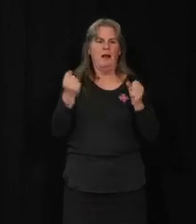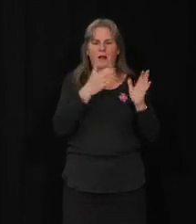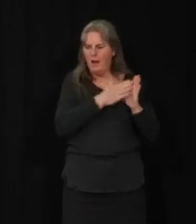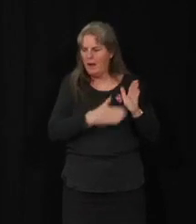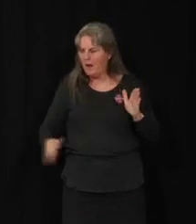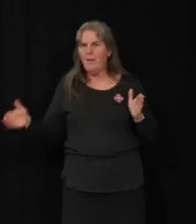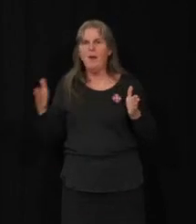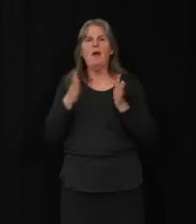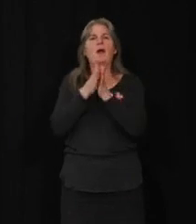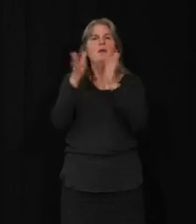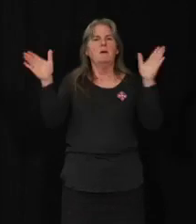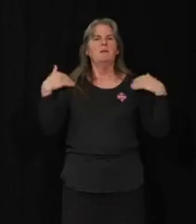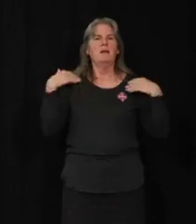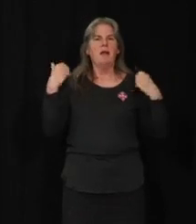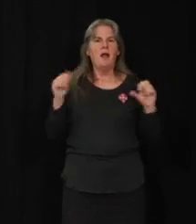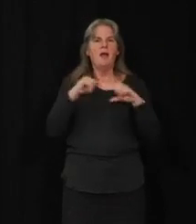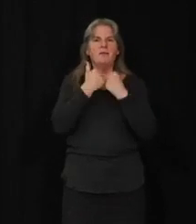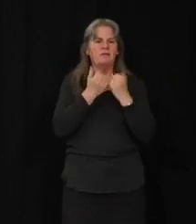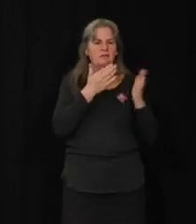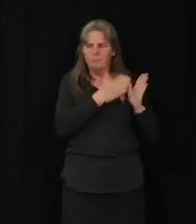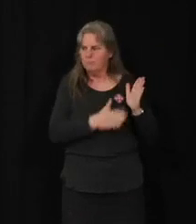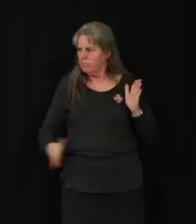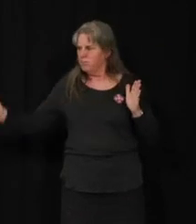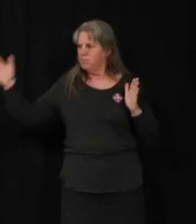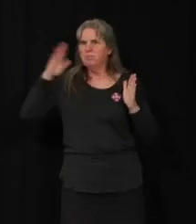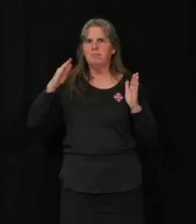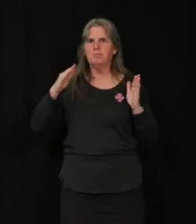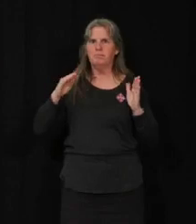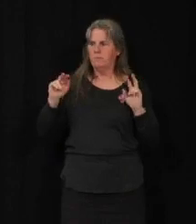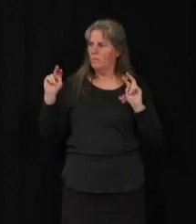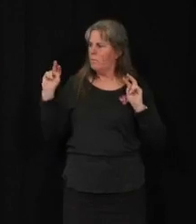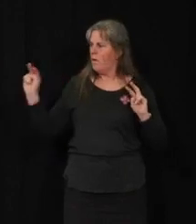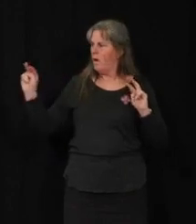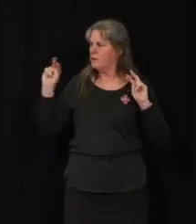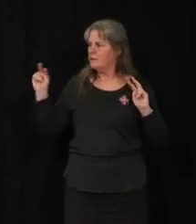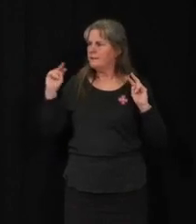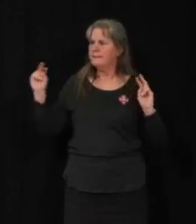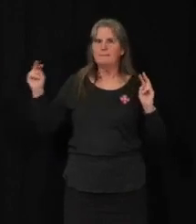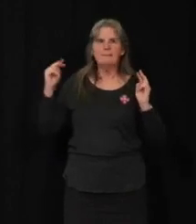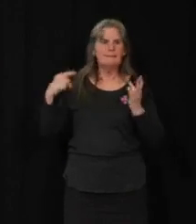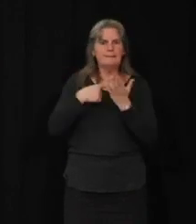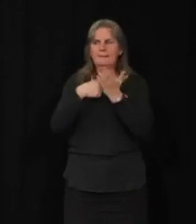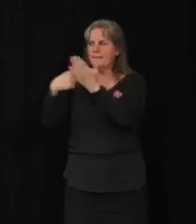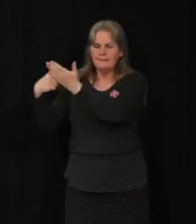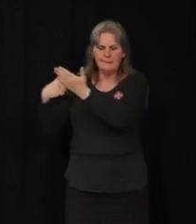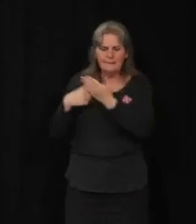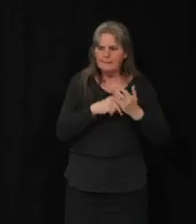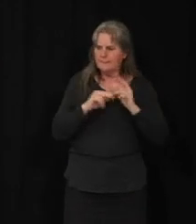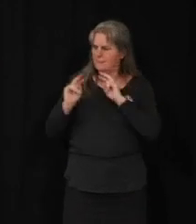health agencies is extremely important dialogue from now until moving between our current